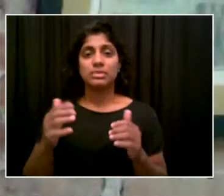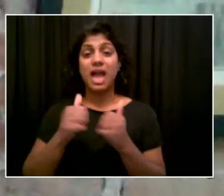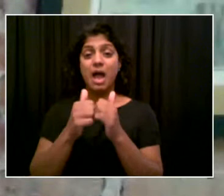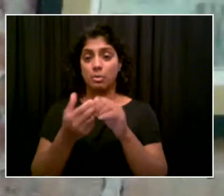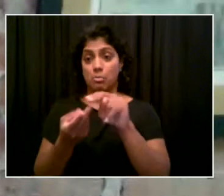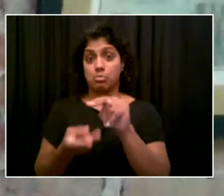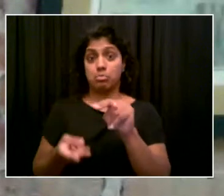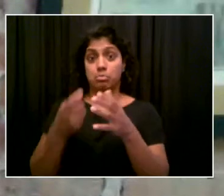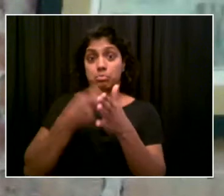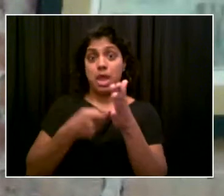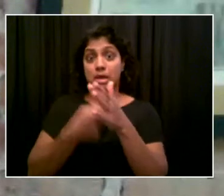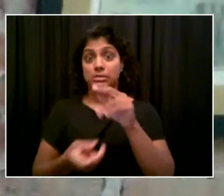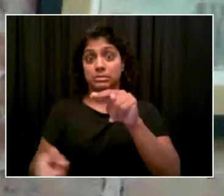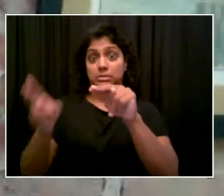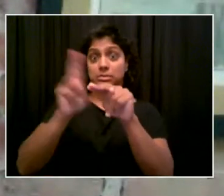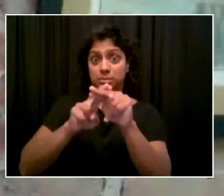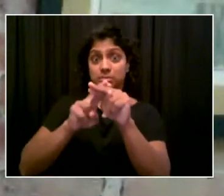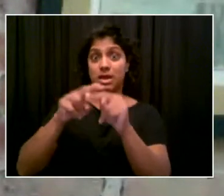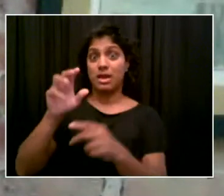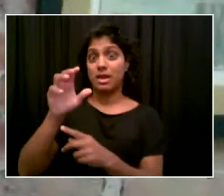THE GOVNOERR AND THE MTA NOW NEED